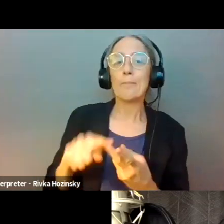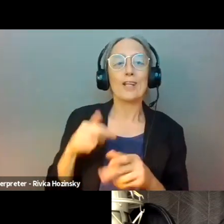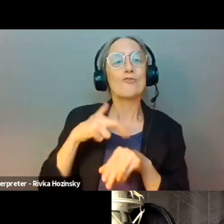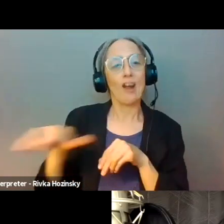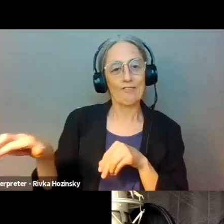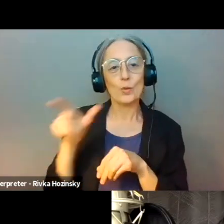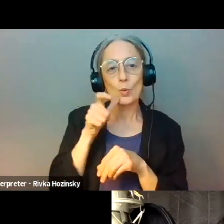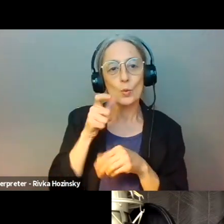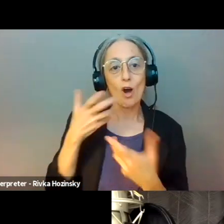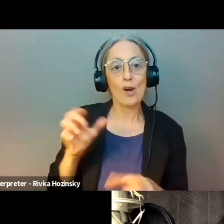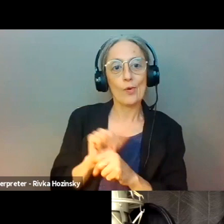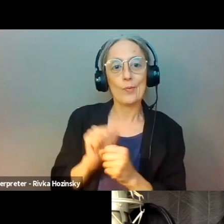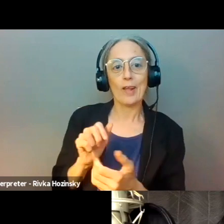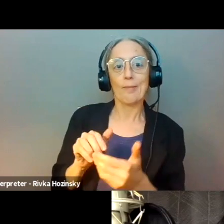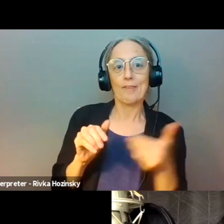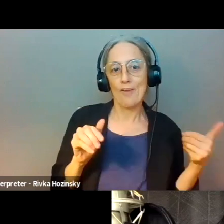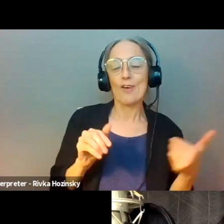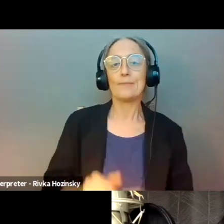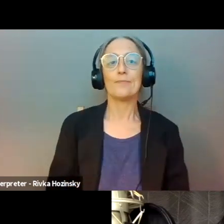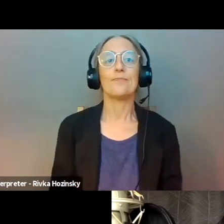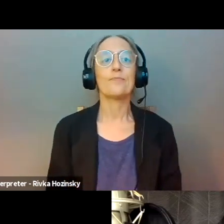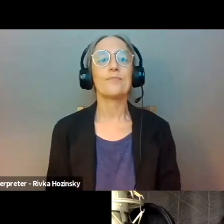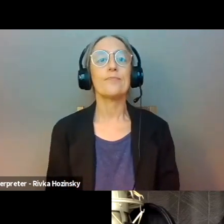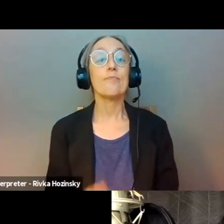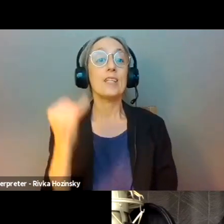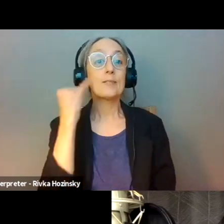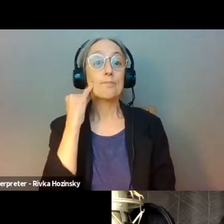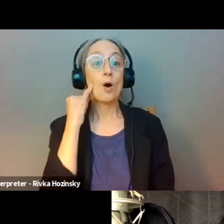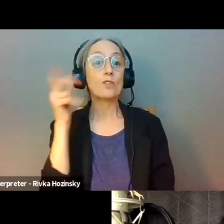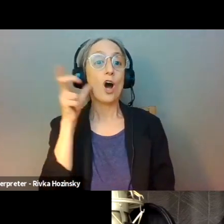[Andy] Say you have the audio describer on site at your event.